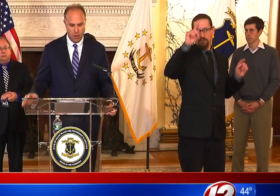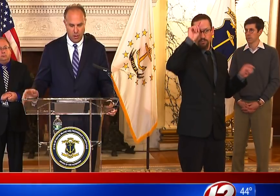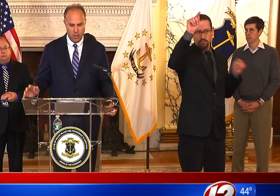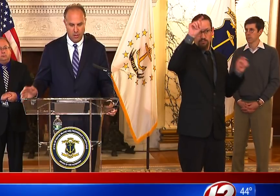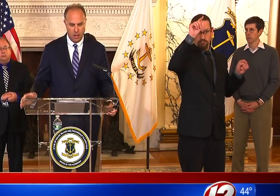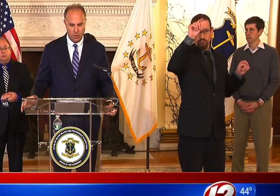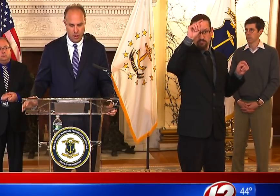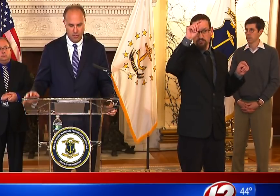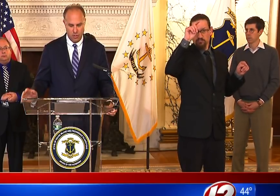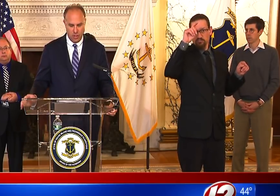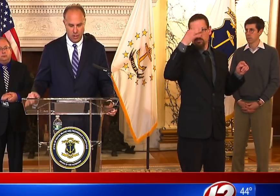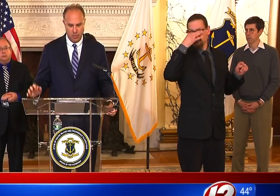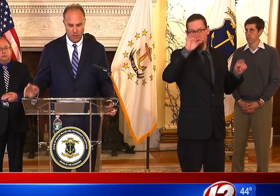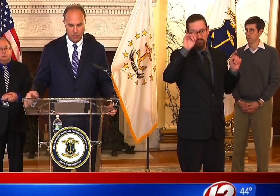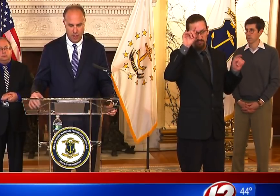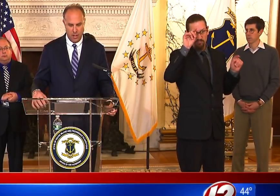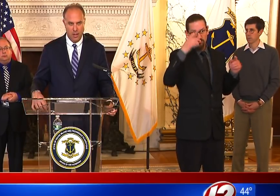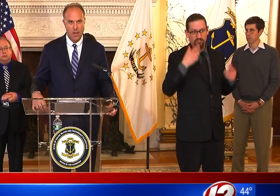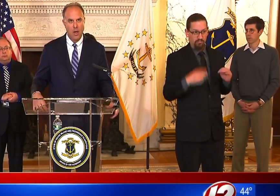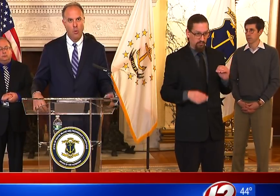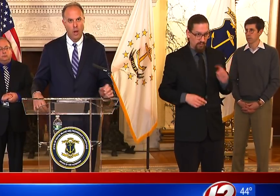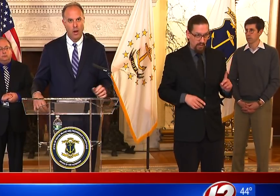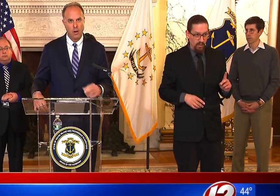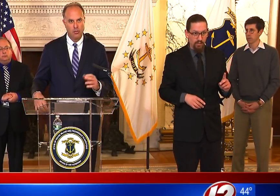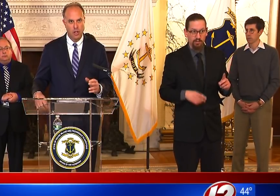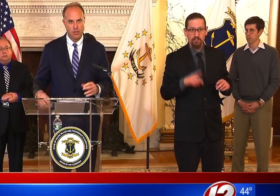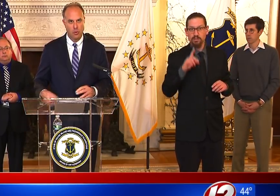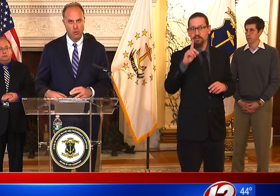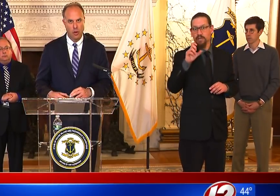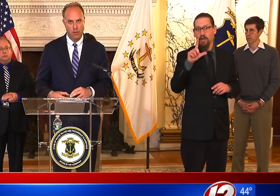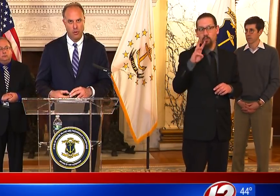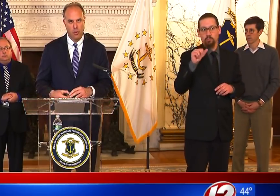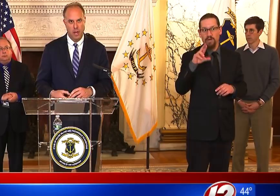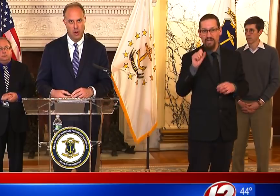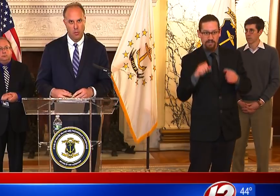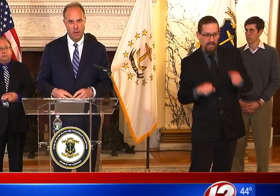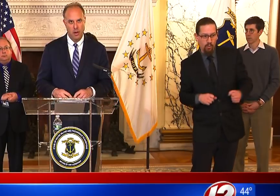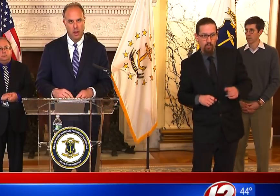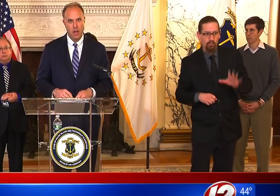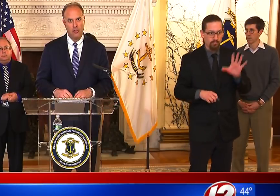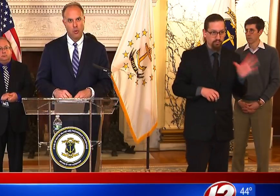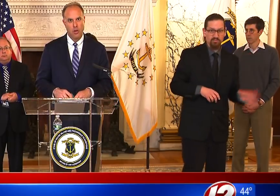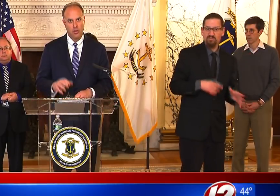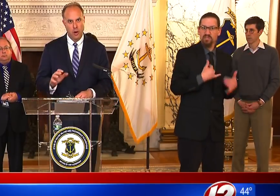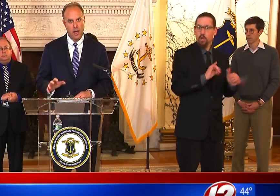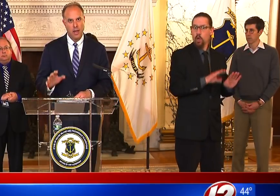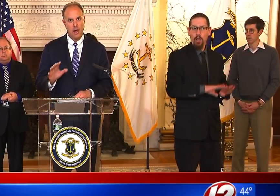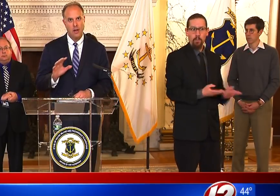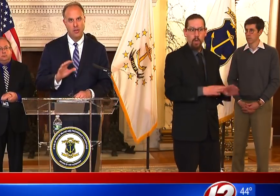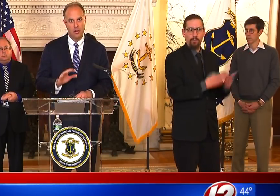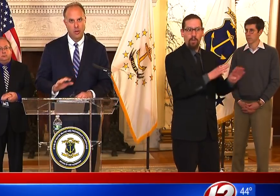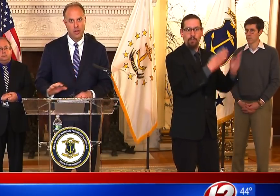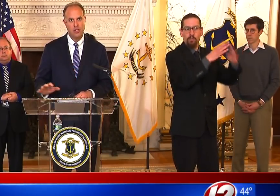STORES REMAIN OPEN IN CONNECTICUT AND NEW HAMPSHIRE AMONG STATE MOST APPROXIMATE TO US AND THERE ARE A VARIETY OF